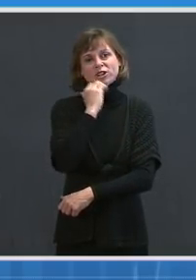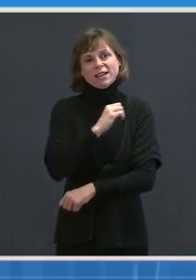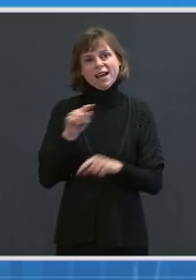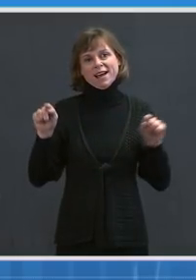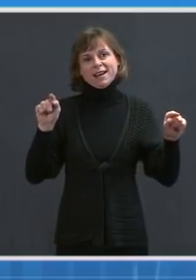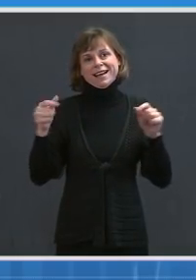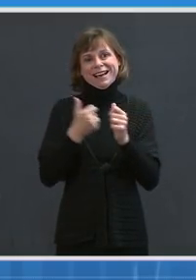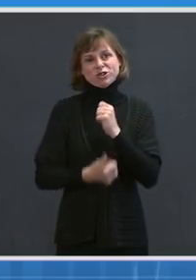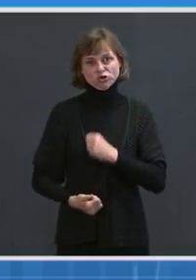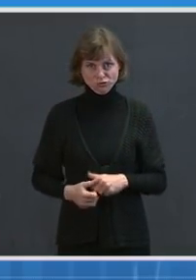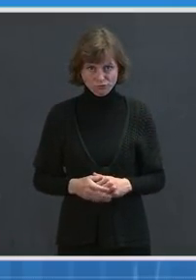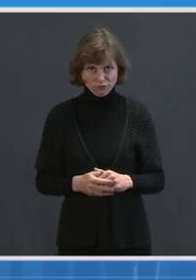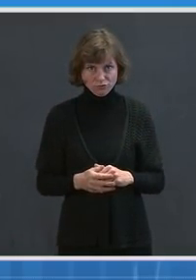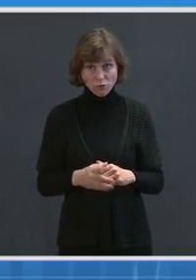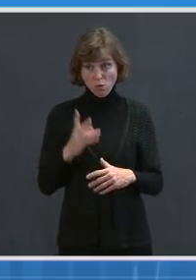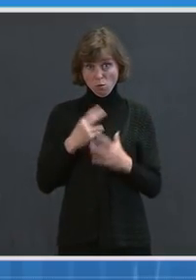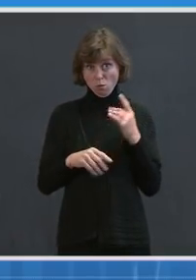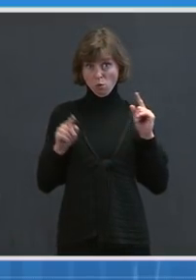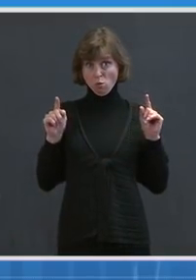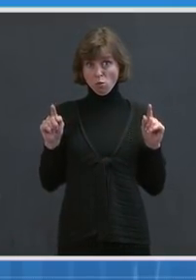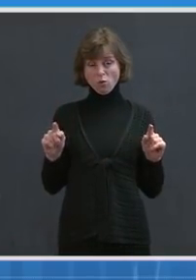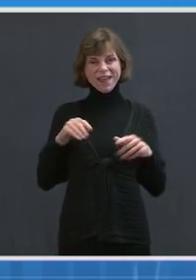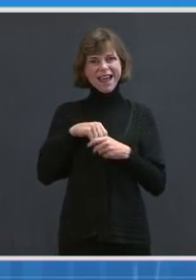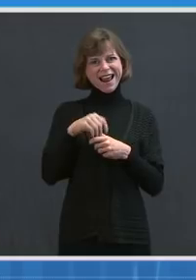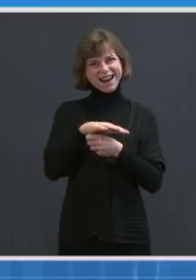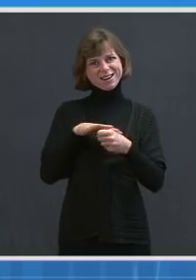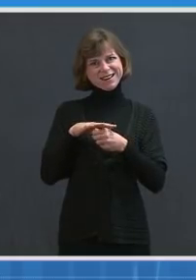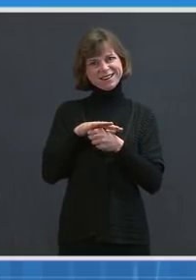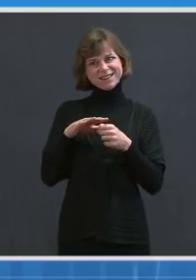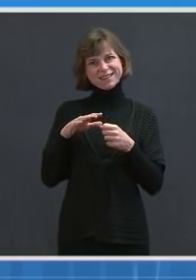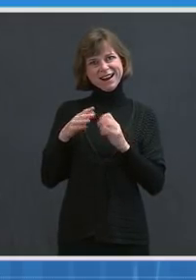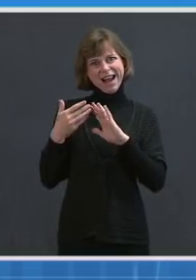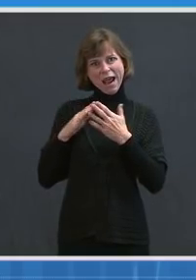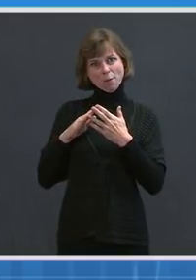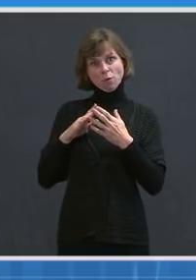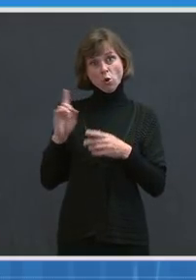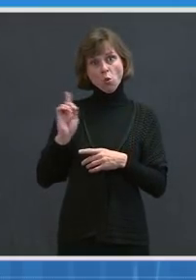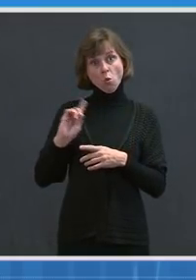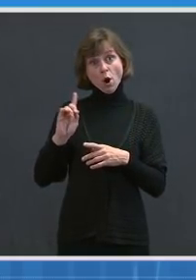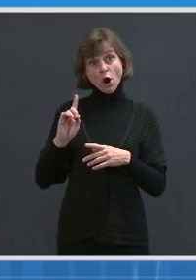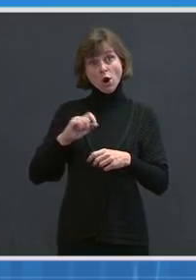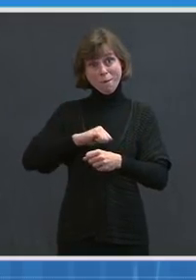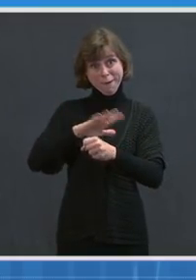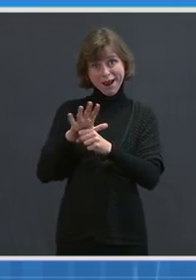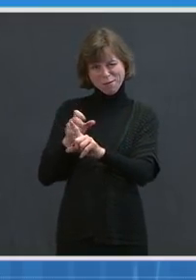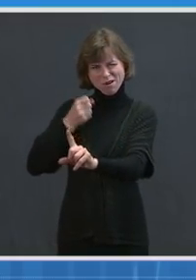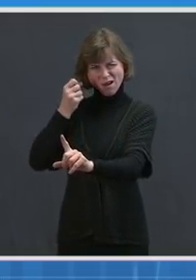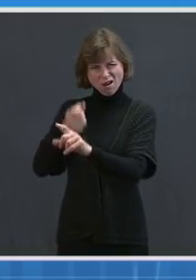Both of these sites sit in neighborhoods hit hard by the pandemic and are well known in the community.